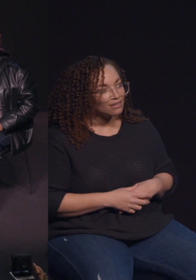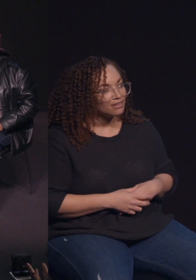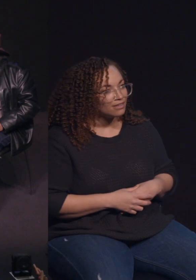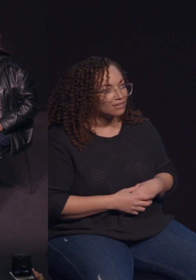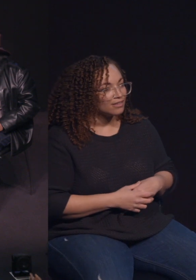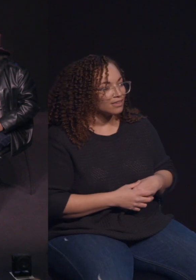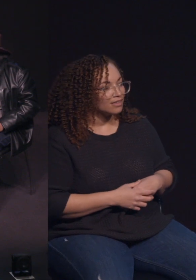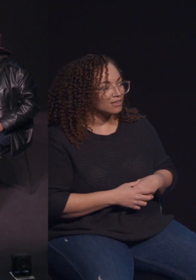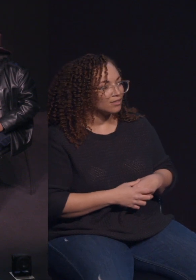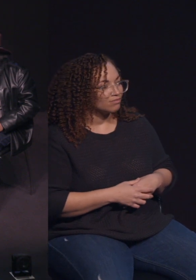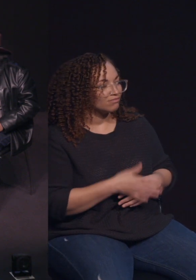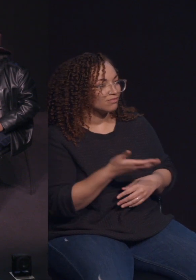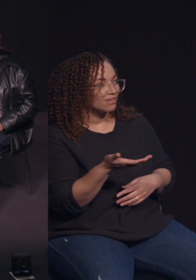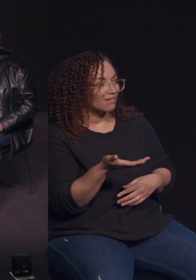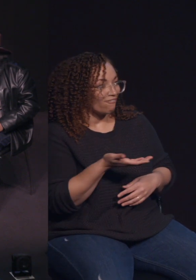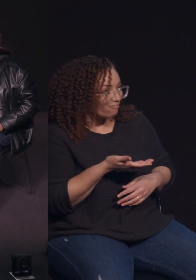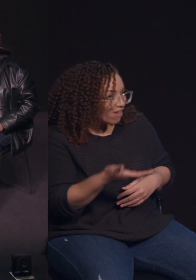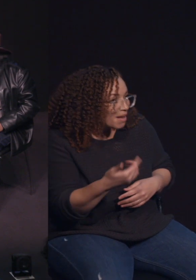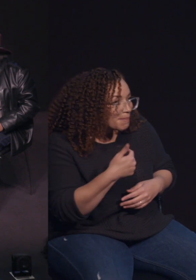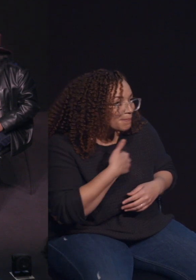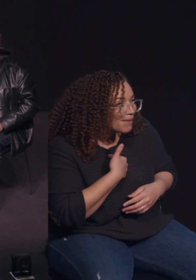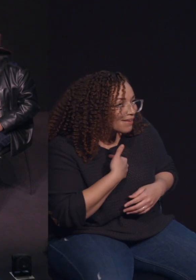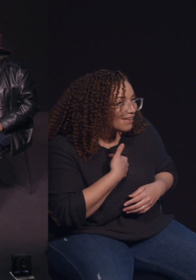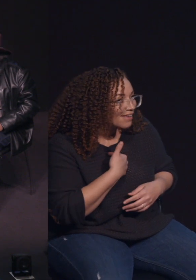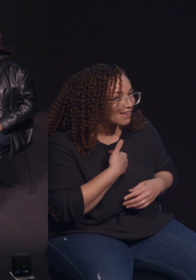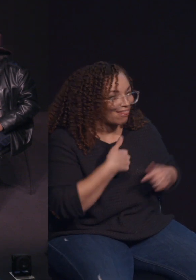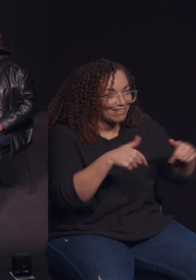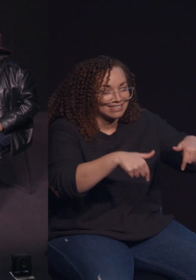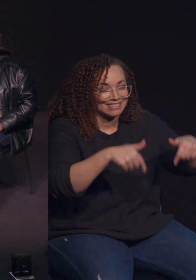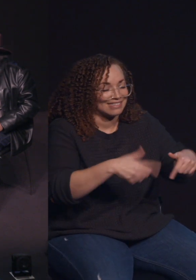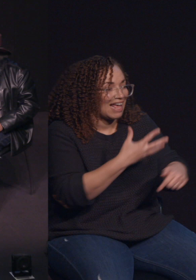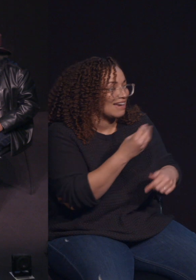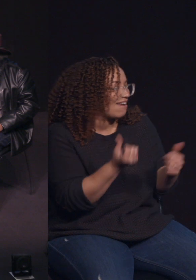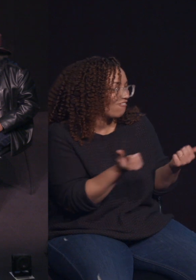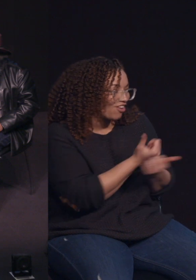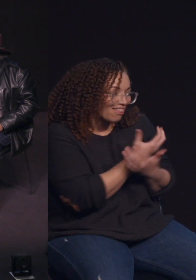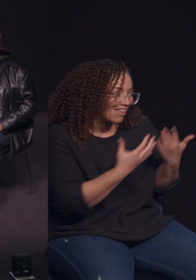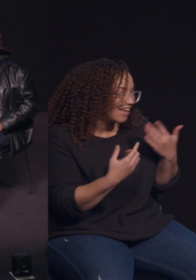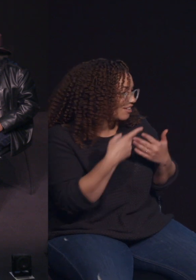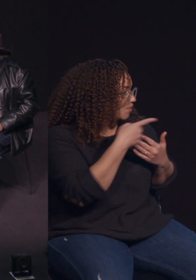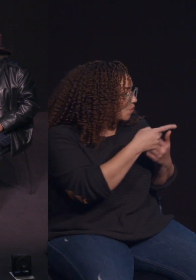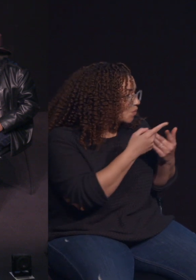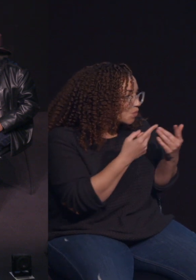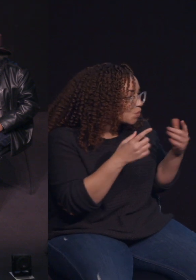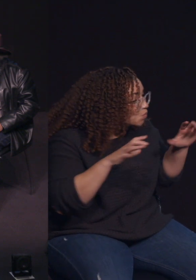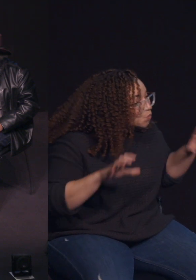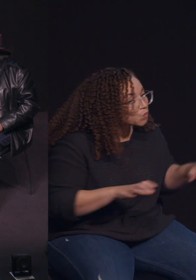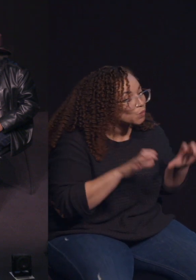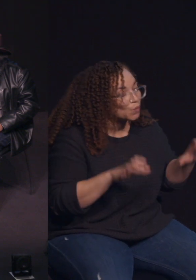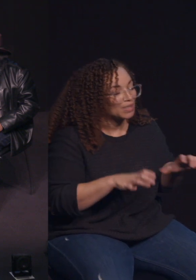in this, and everything that you do and bring to this, ooh, to this planet.